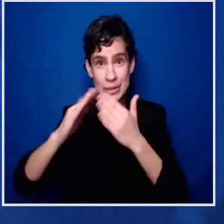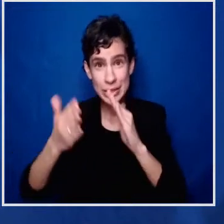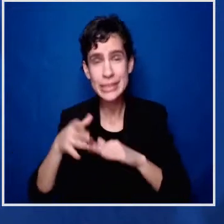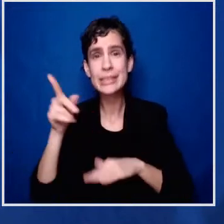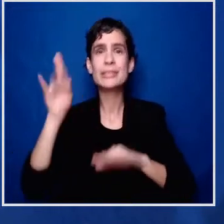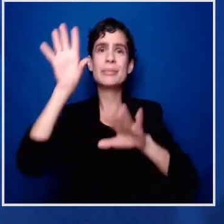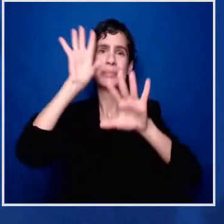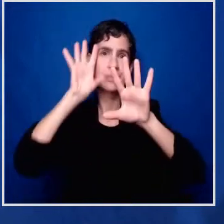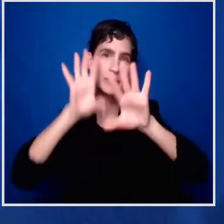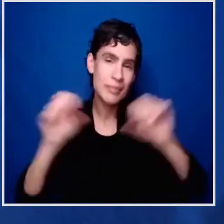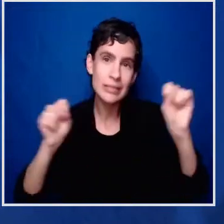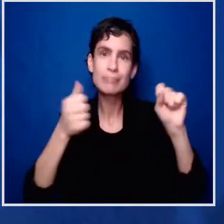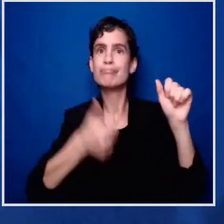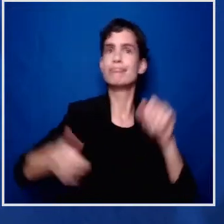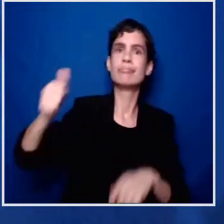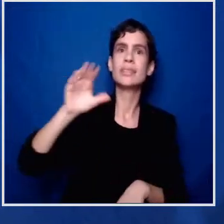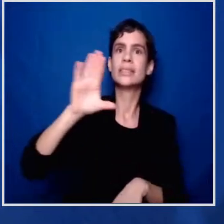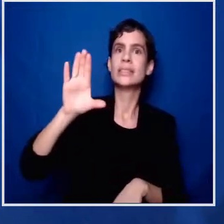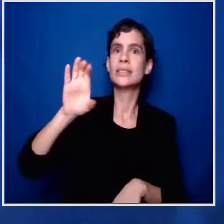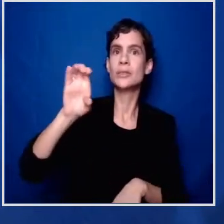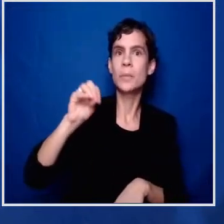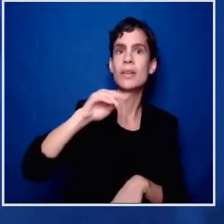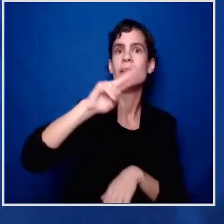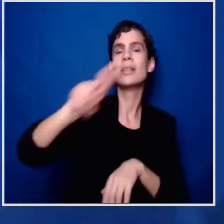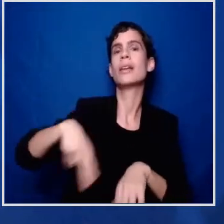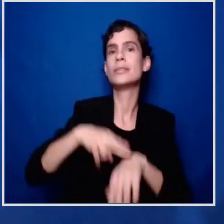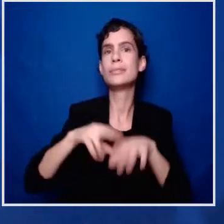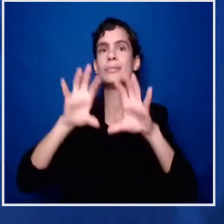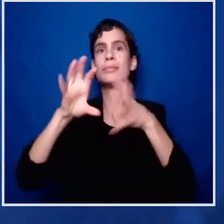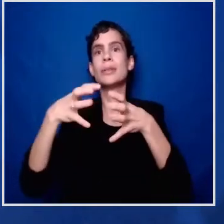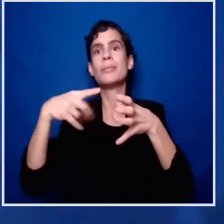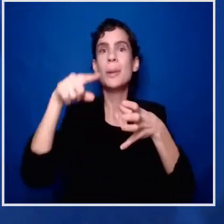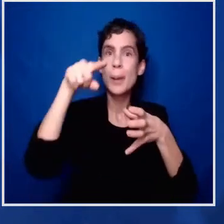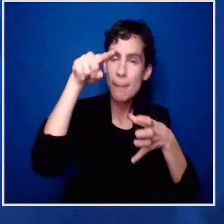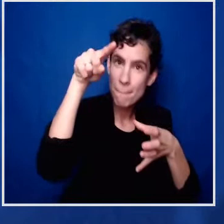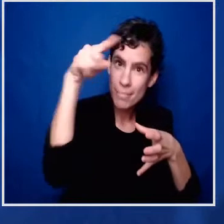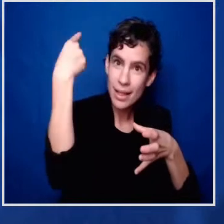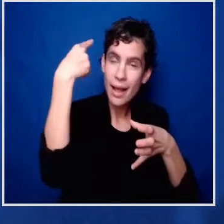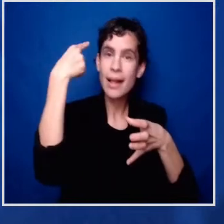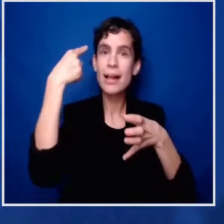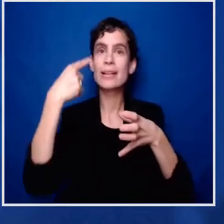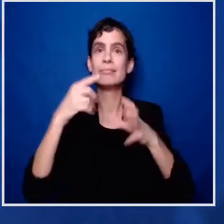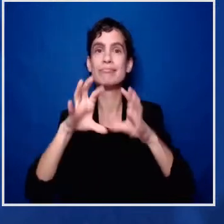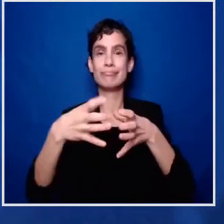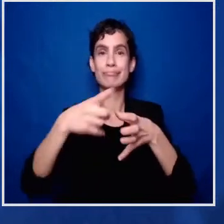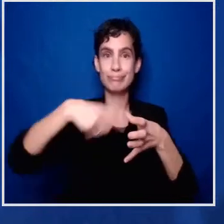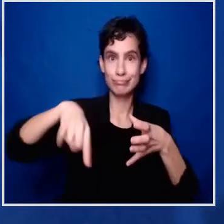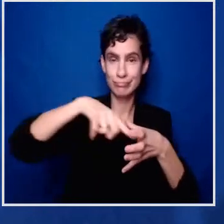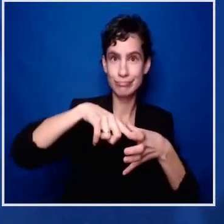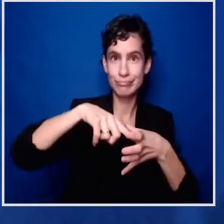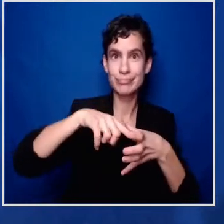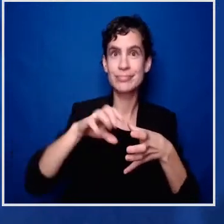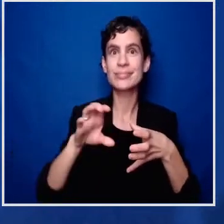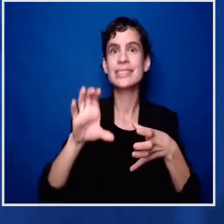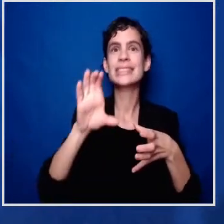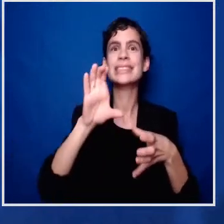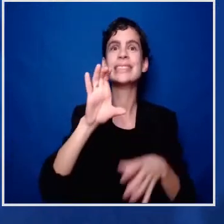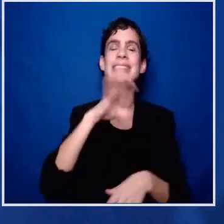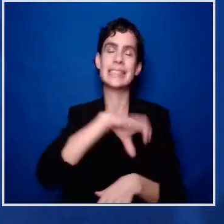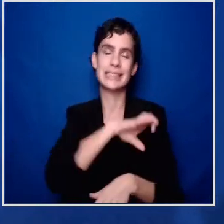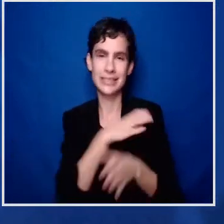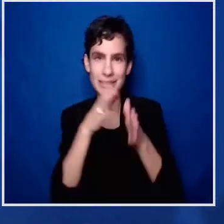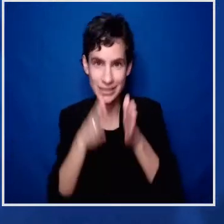ADVOCATE.